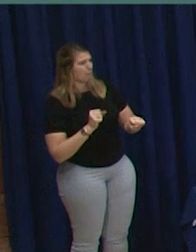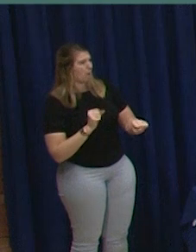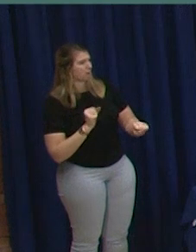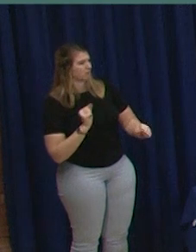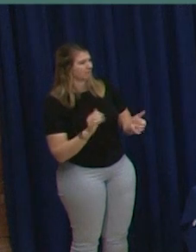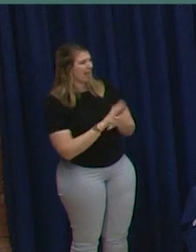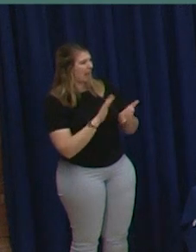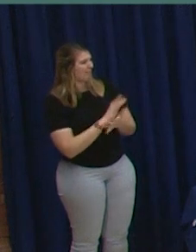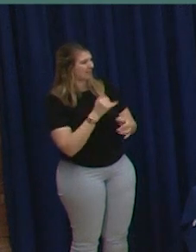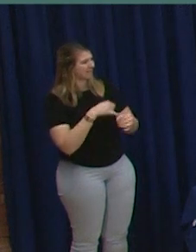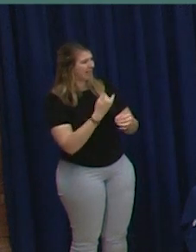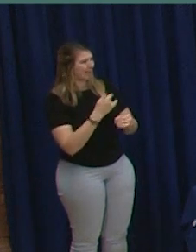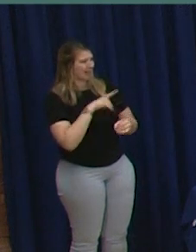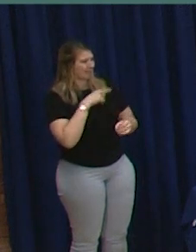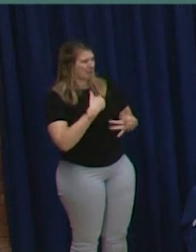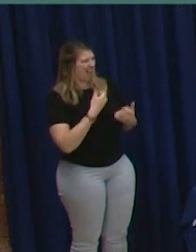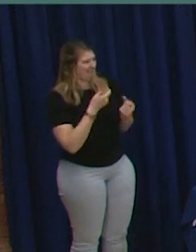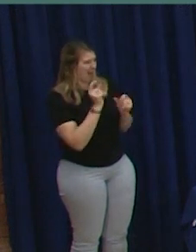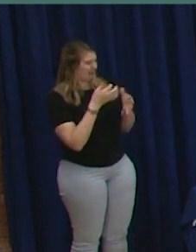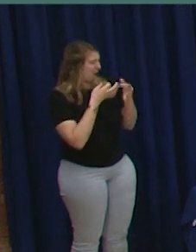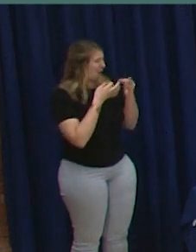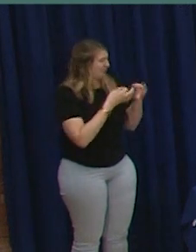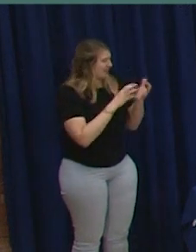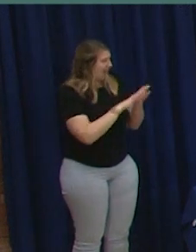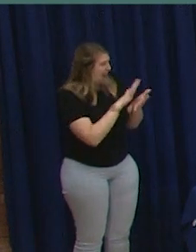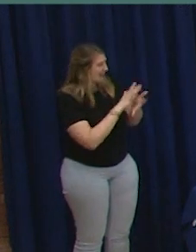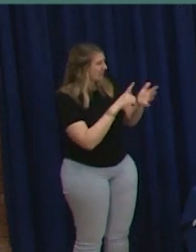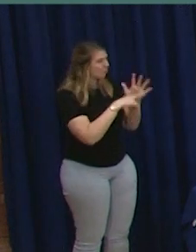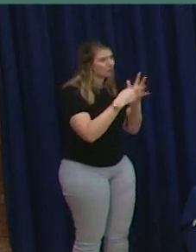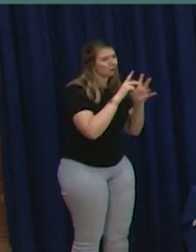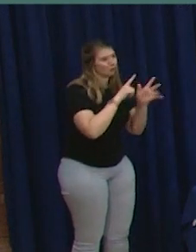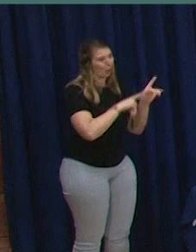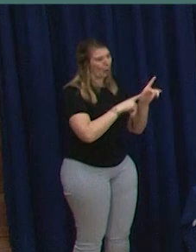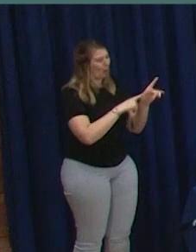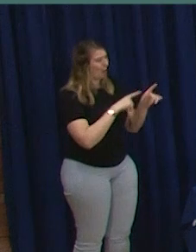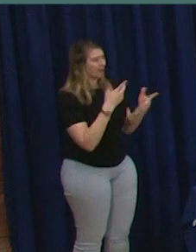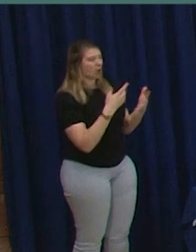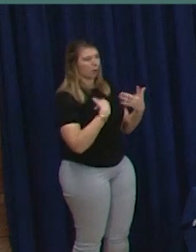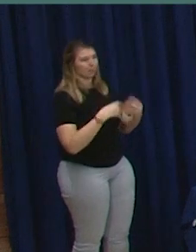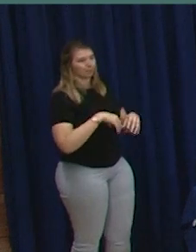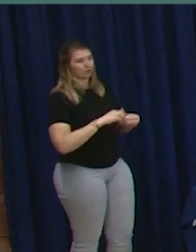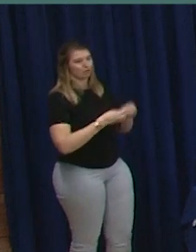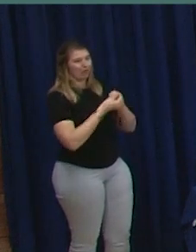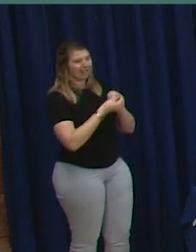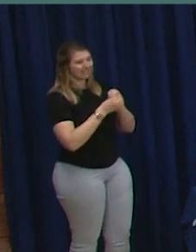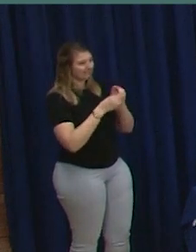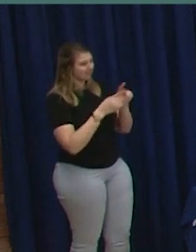an obsession with happiness and joy so, I created a neurodiverse scavenger hunt which set out to go